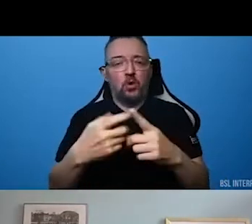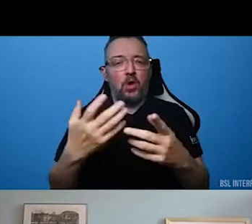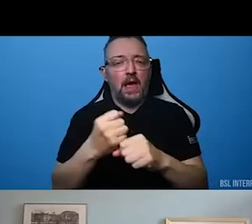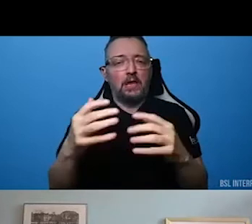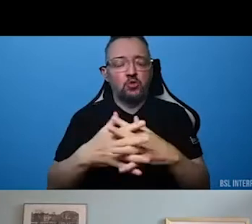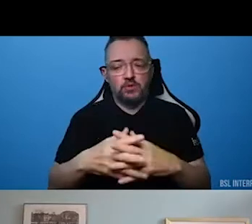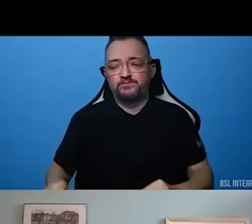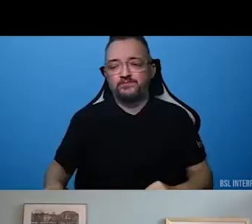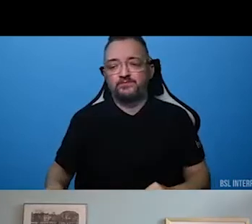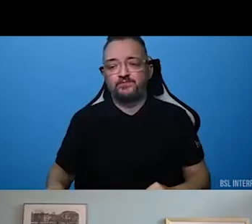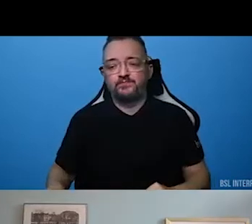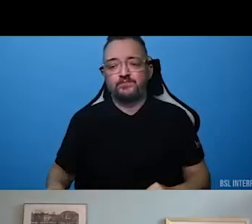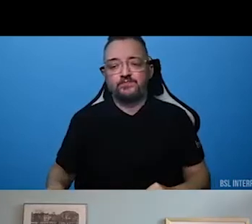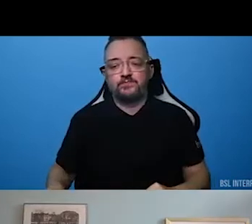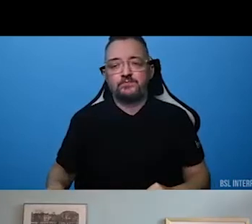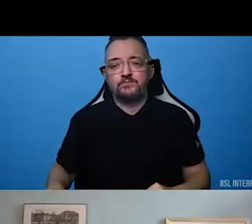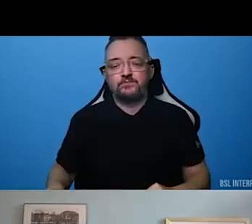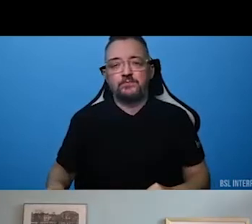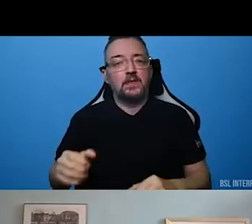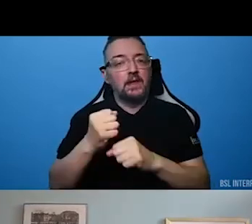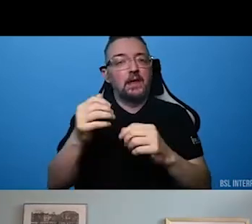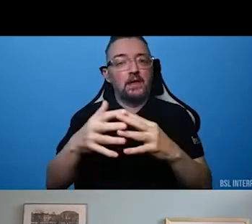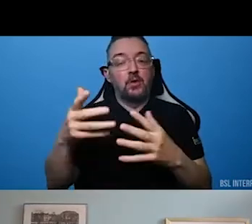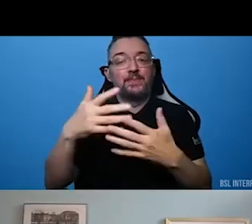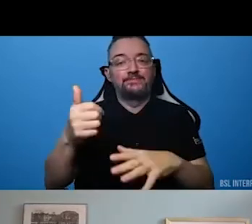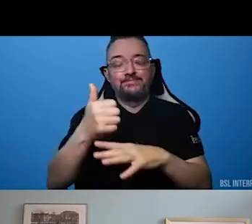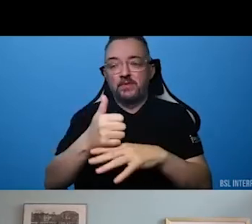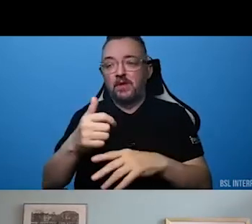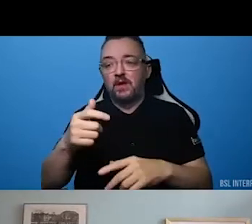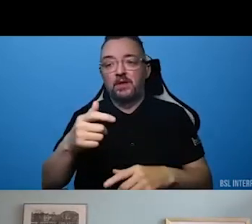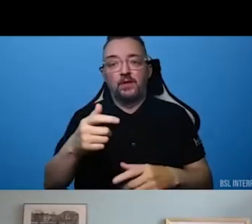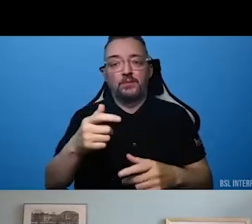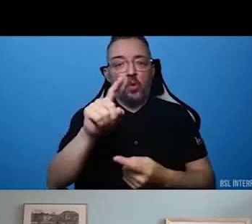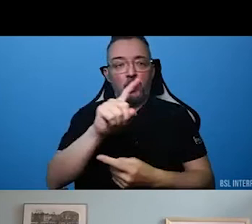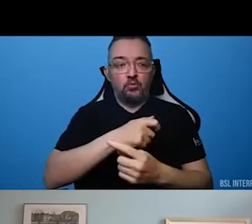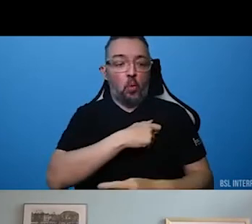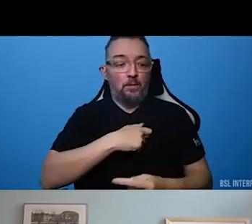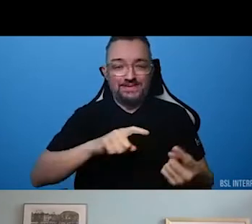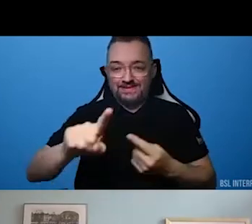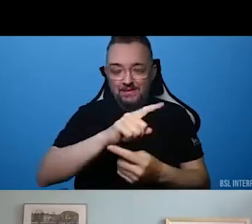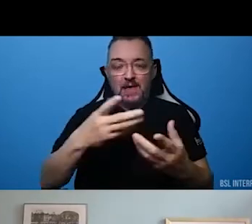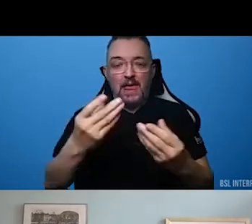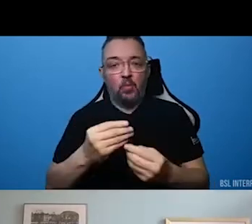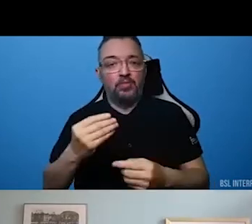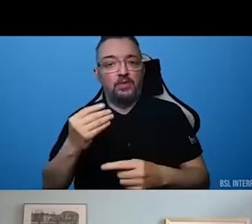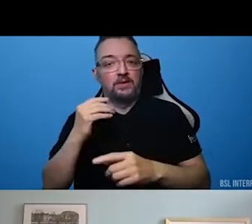and the government established a committee on Empire, Slavery and Scotland's museums. And that committee is currently holding